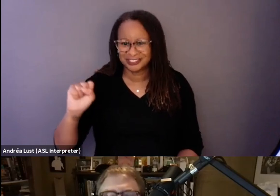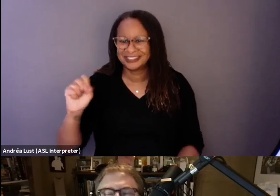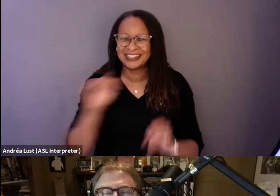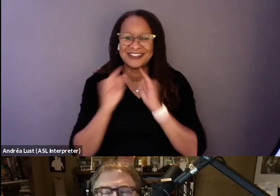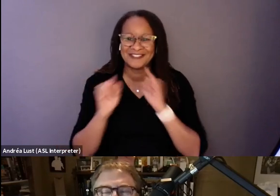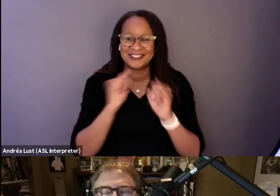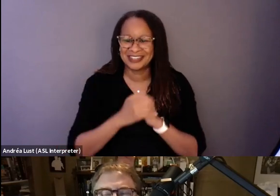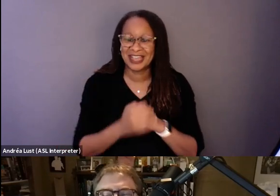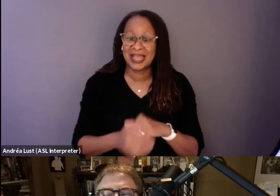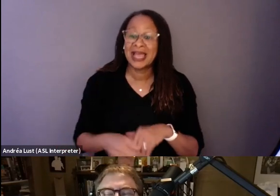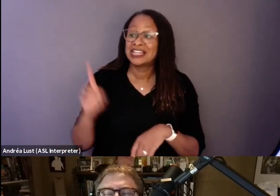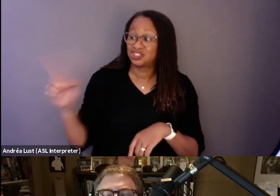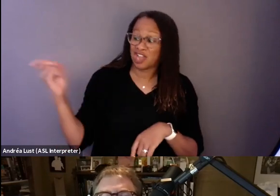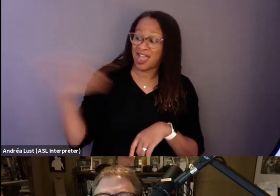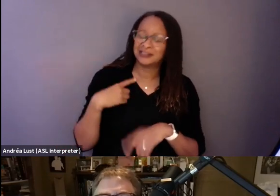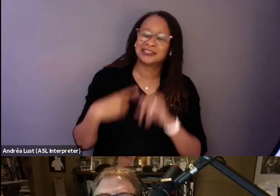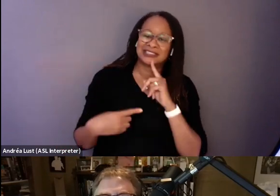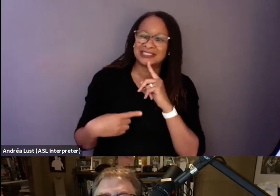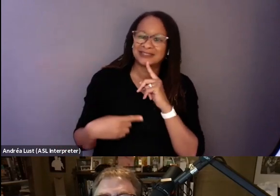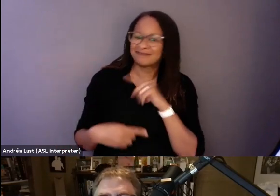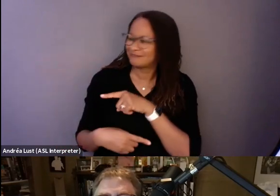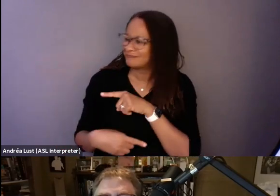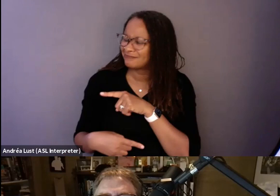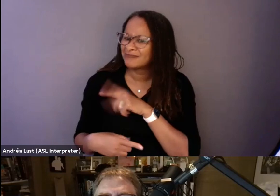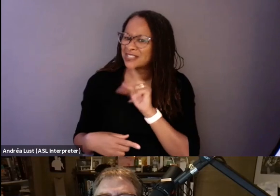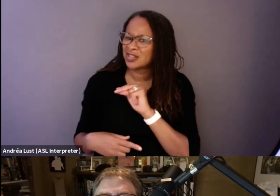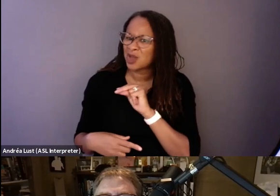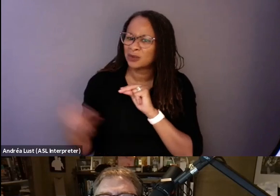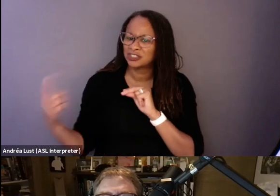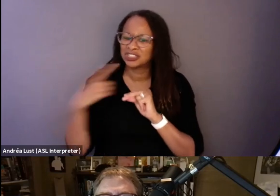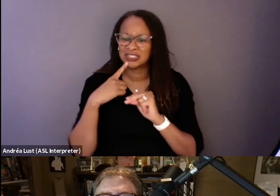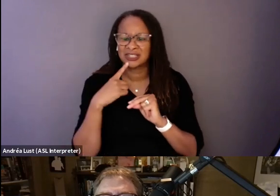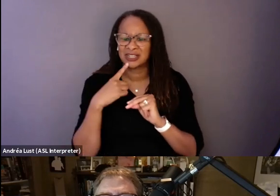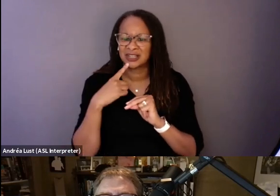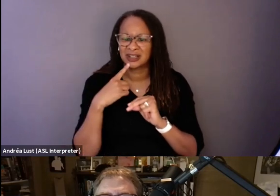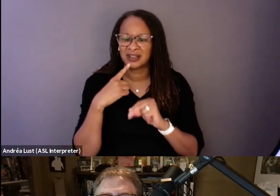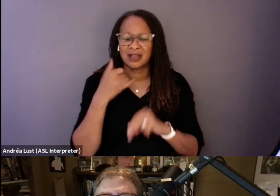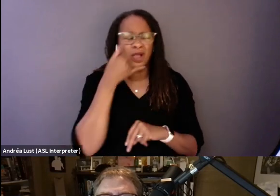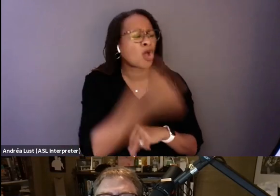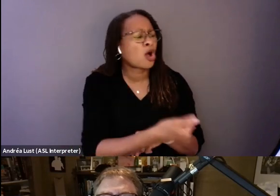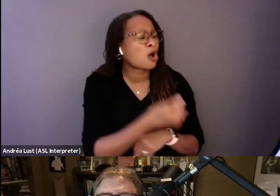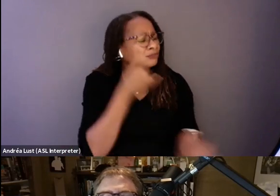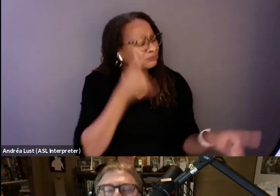He said that she said, when he said no she called her himself and said, "Oh, please, please, please."